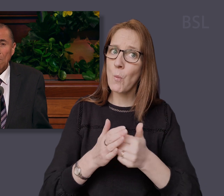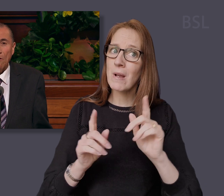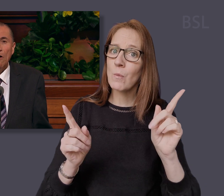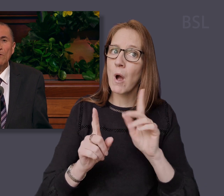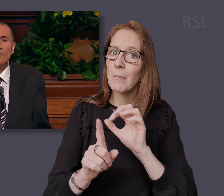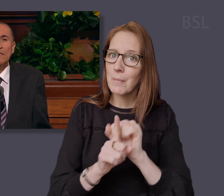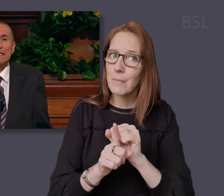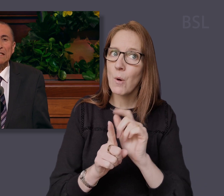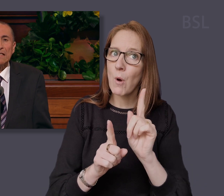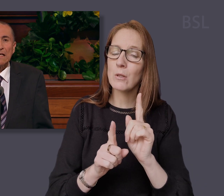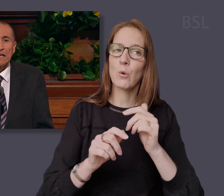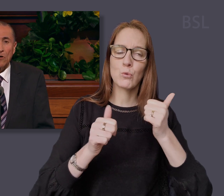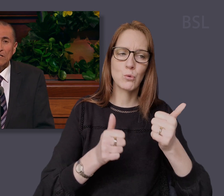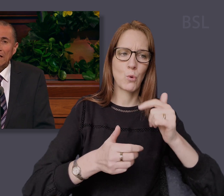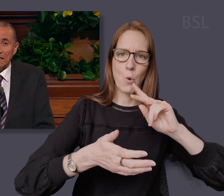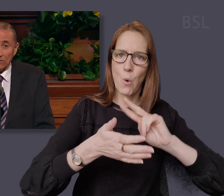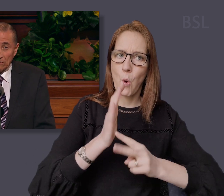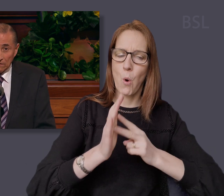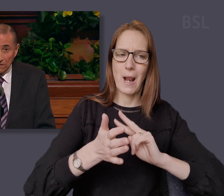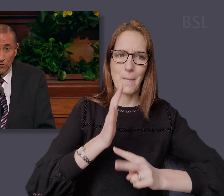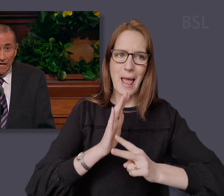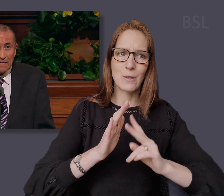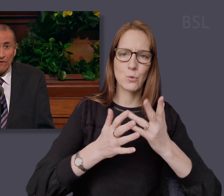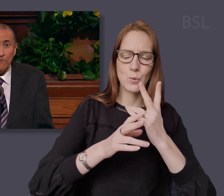will always be an organised, directed effort